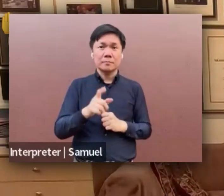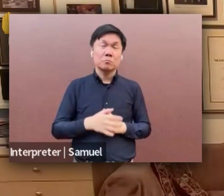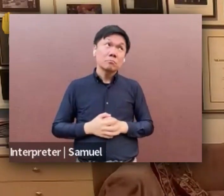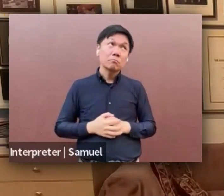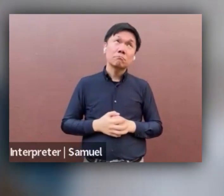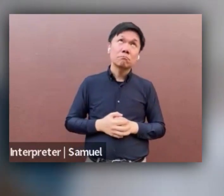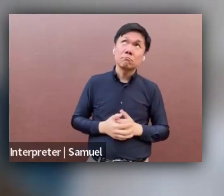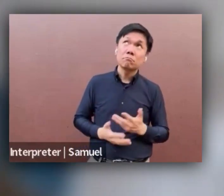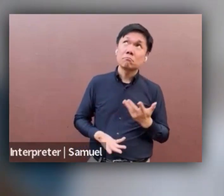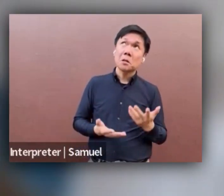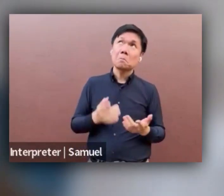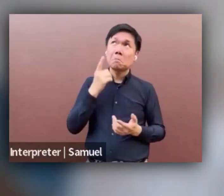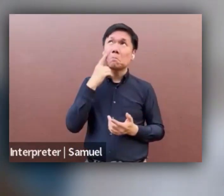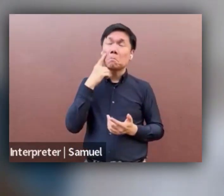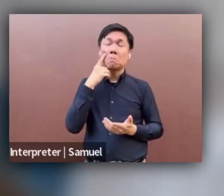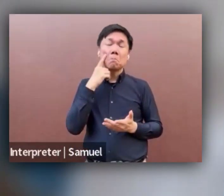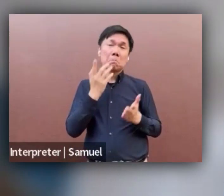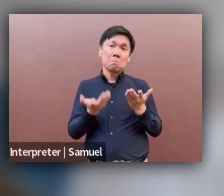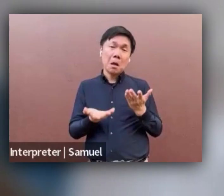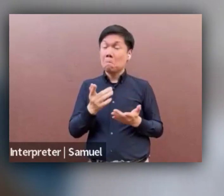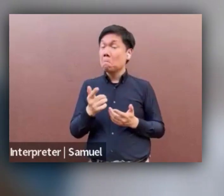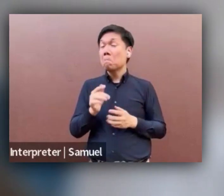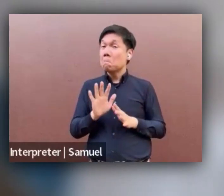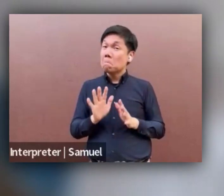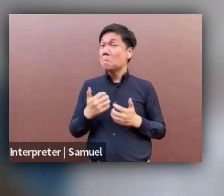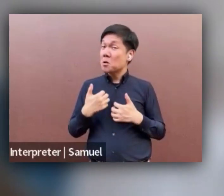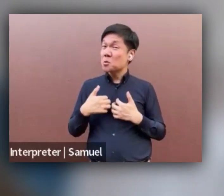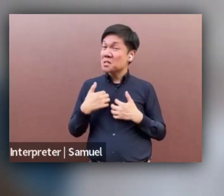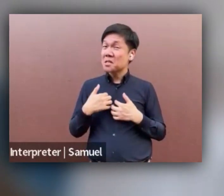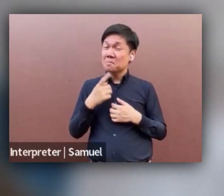That's a path that could be followed, I think. Interesting.